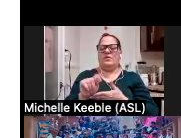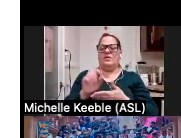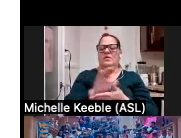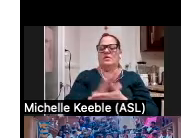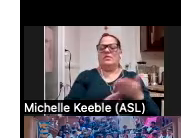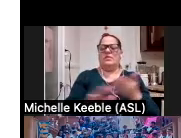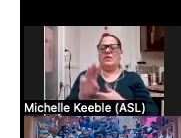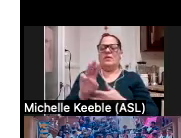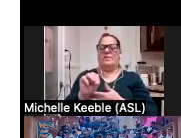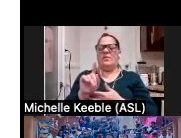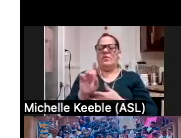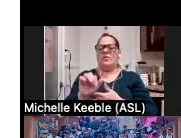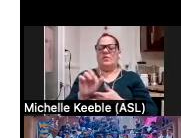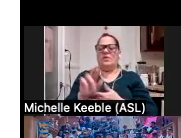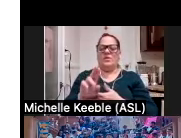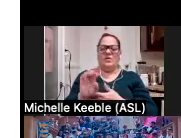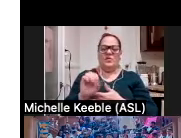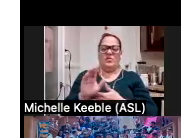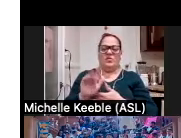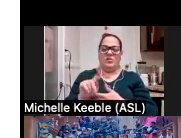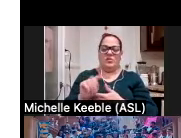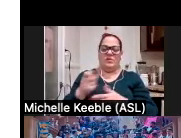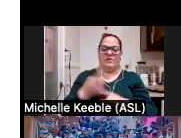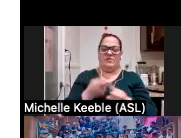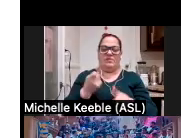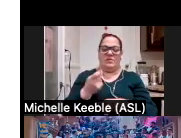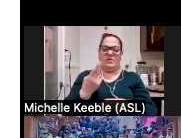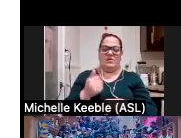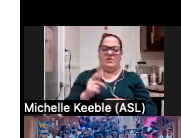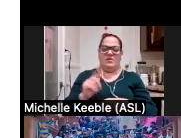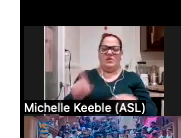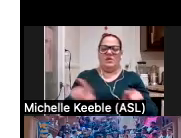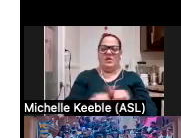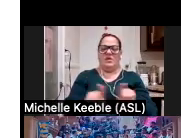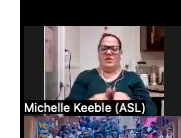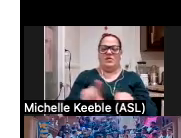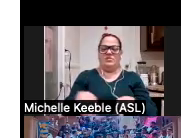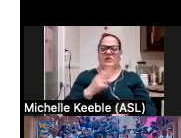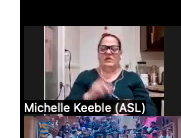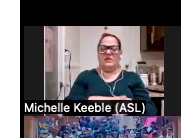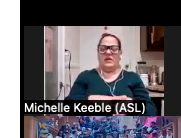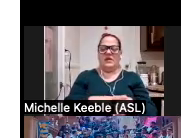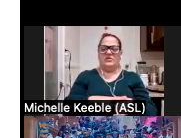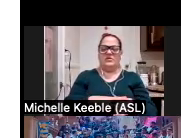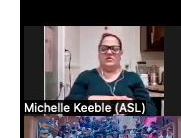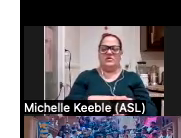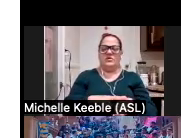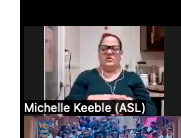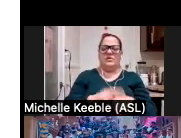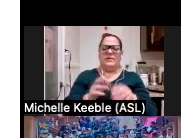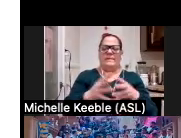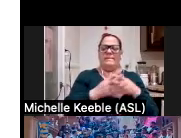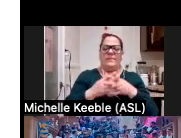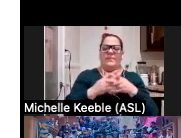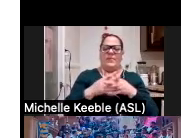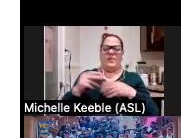CUNY, Craig from Hofstra and the Smithsonian's National Museum of American History and Emerging